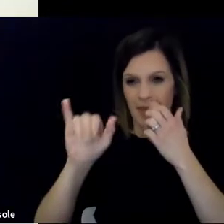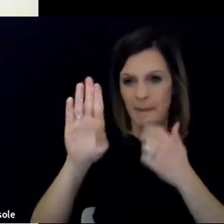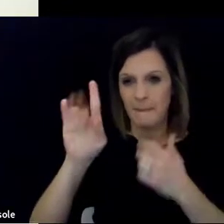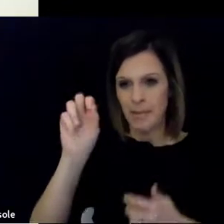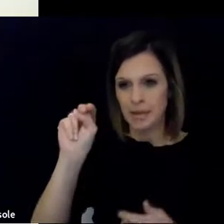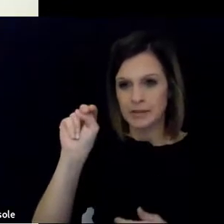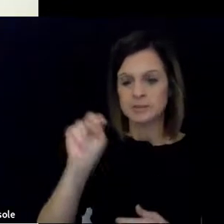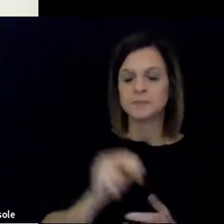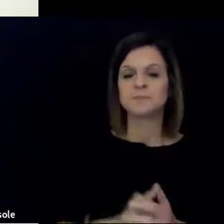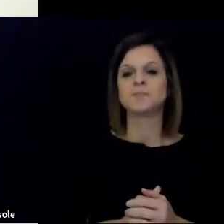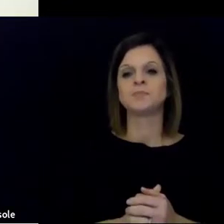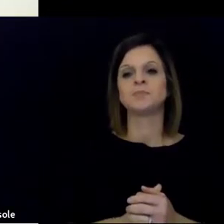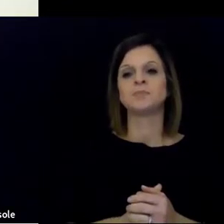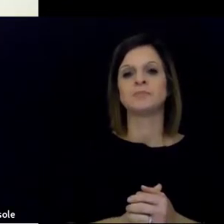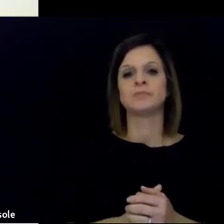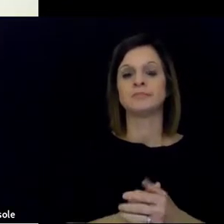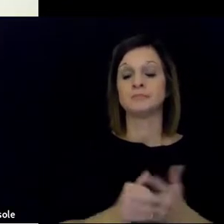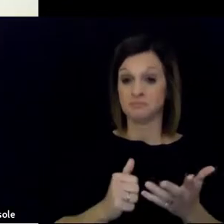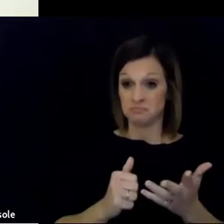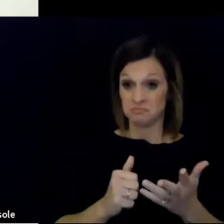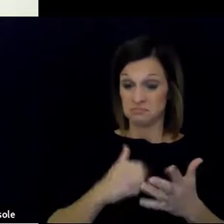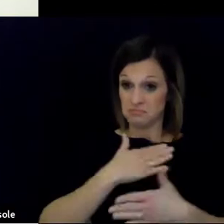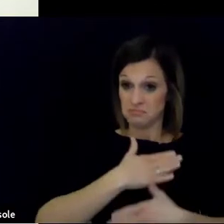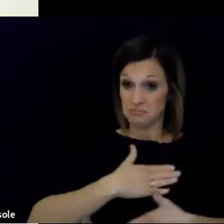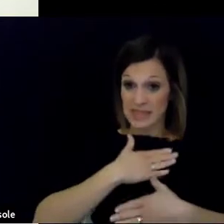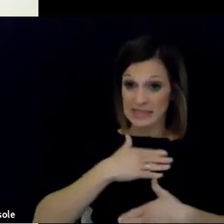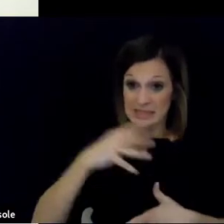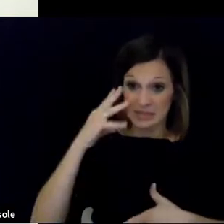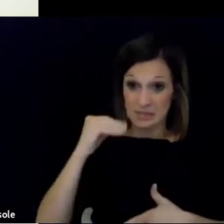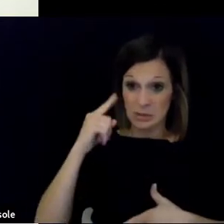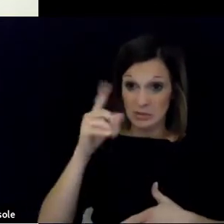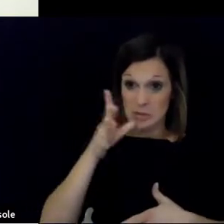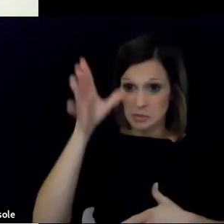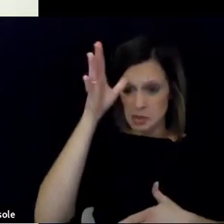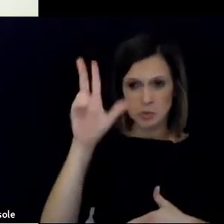That's not a pleasant experience for parents because they panic.